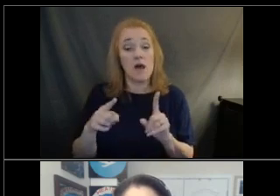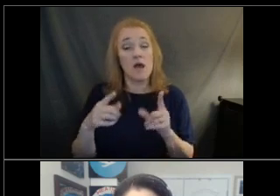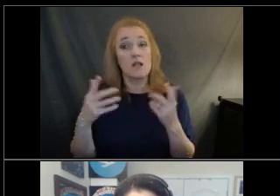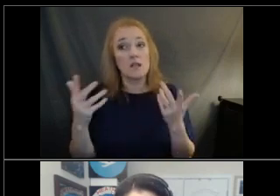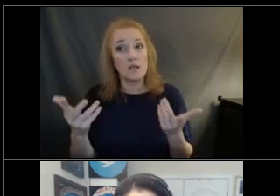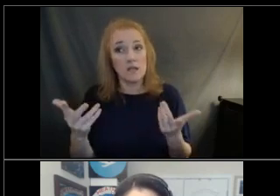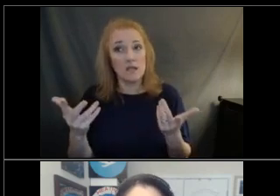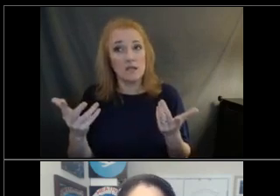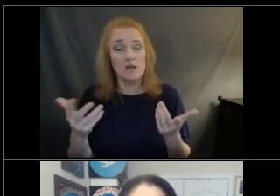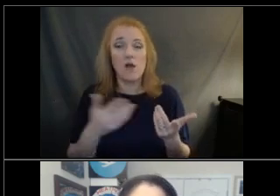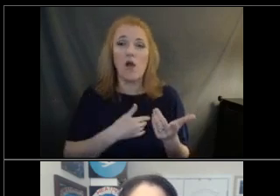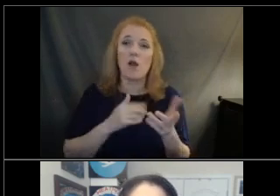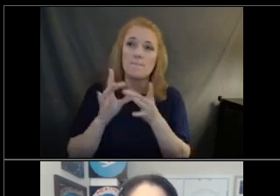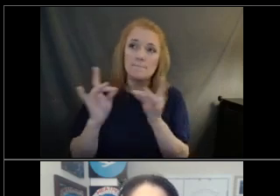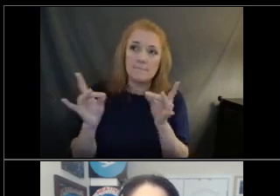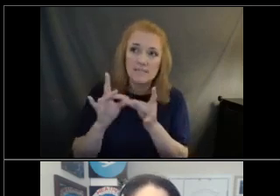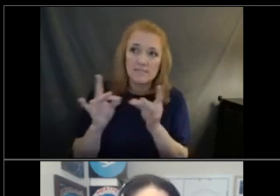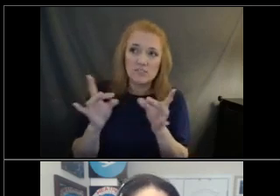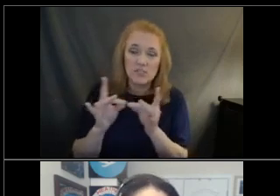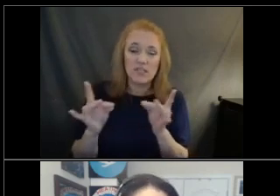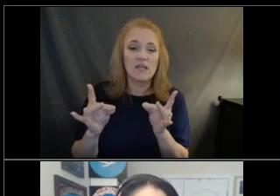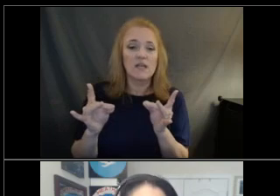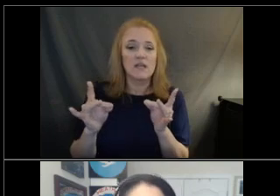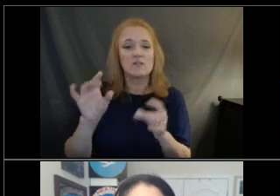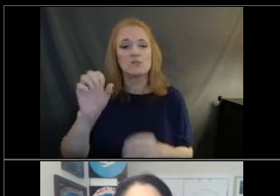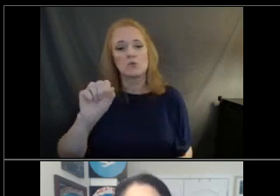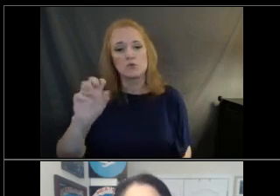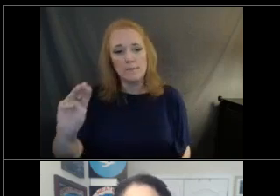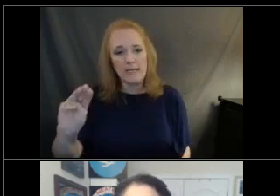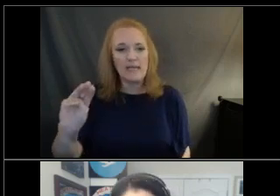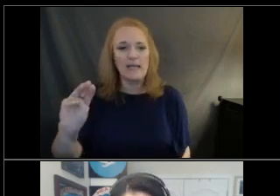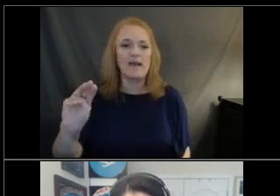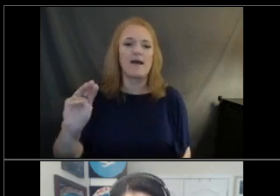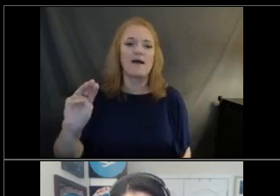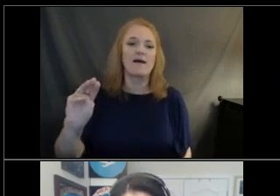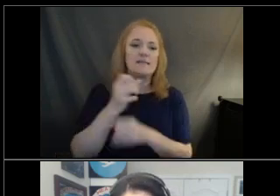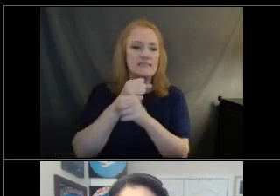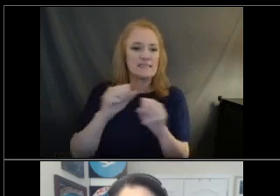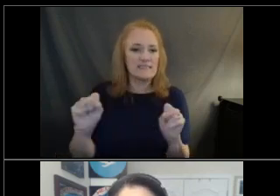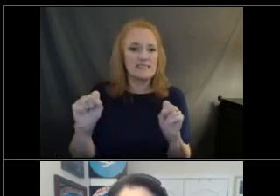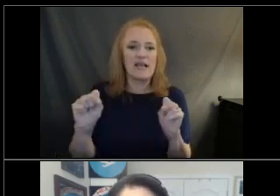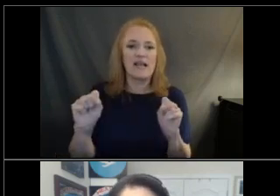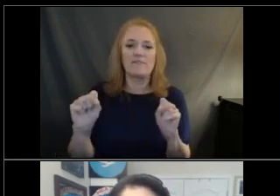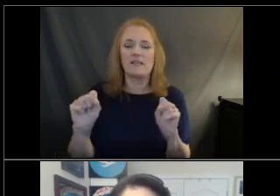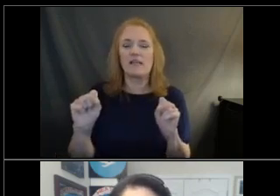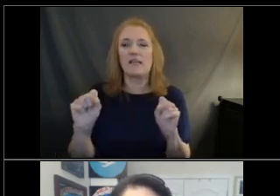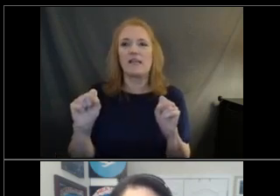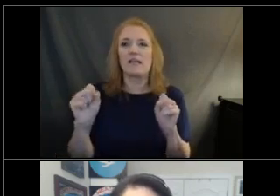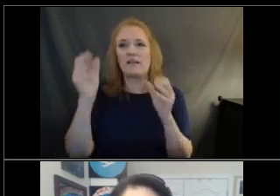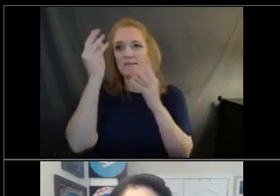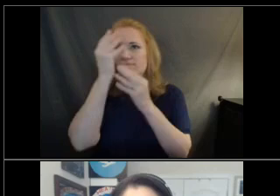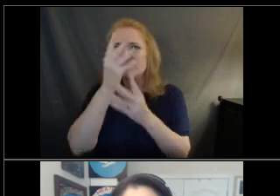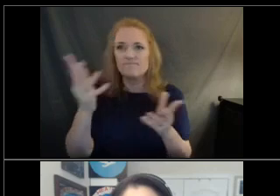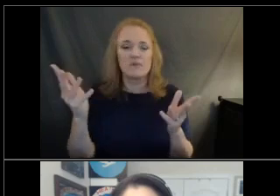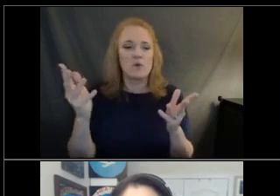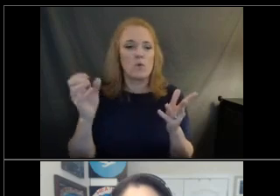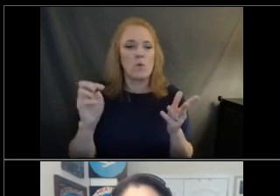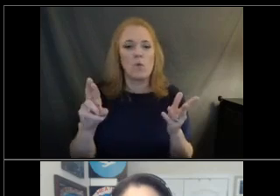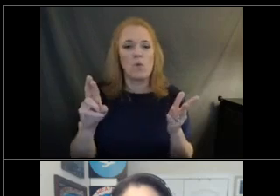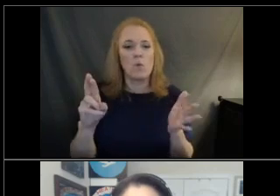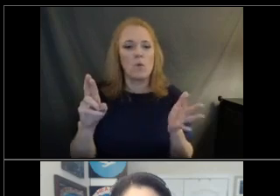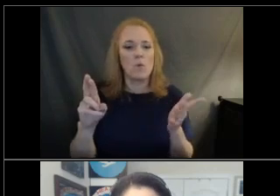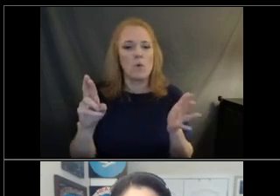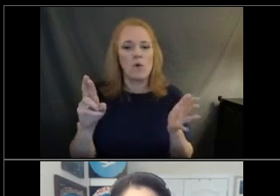in our messaging, be it via social media, safety campaigns, or when a watch, warning,